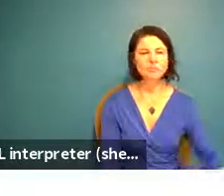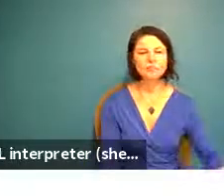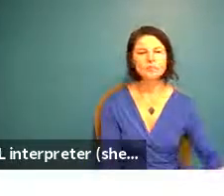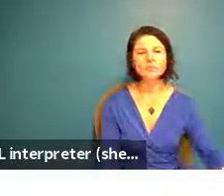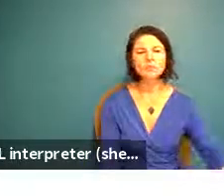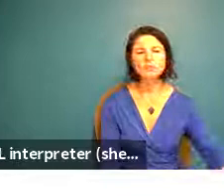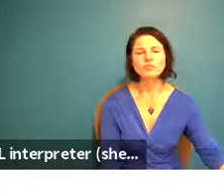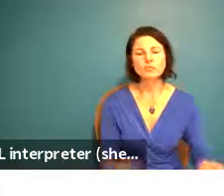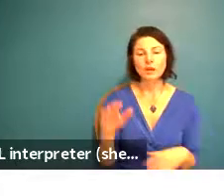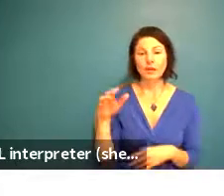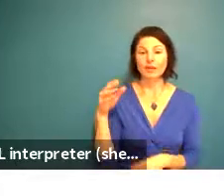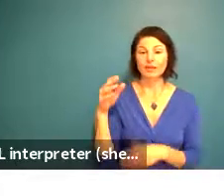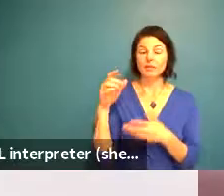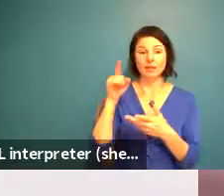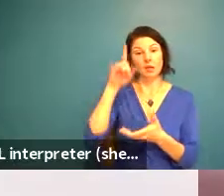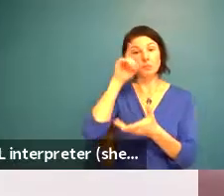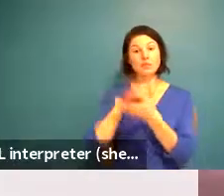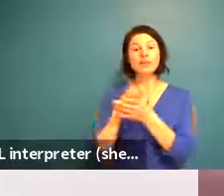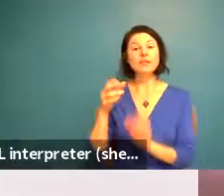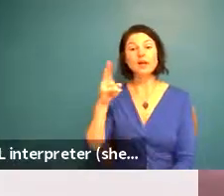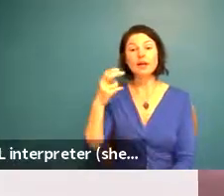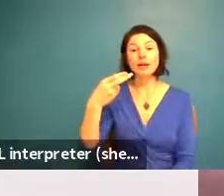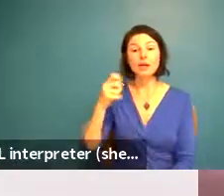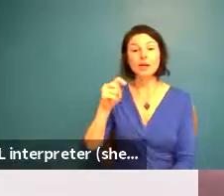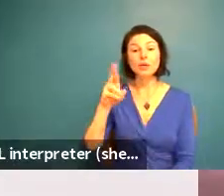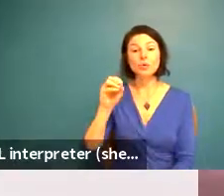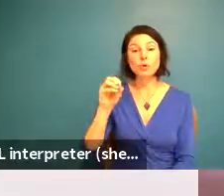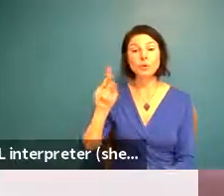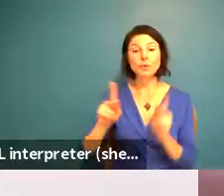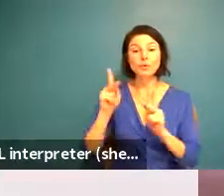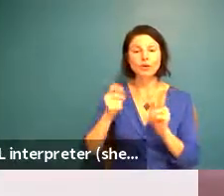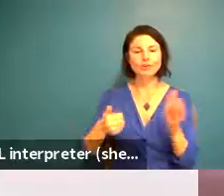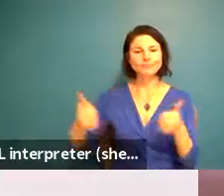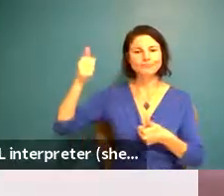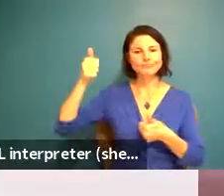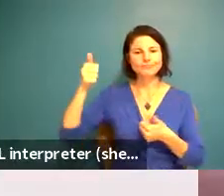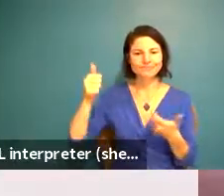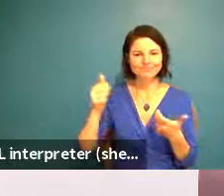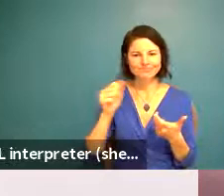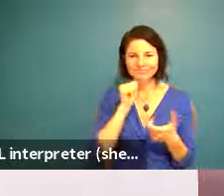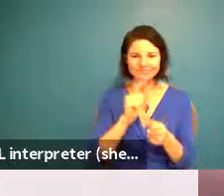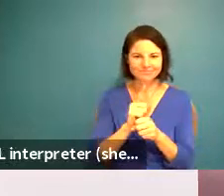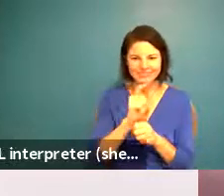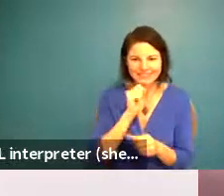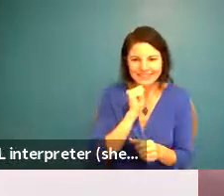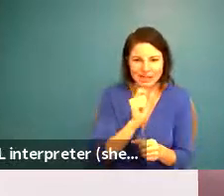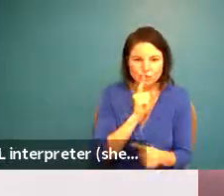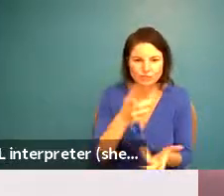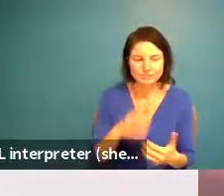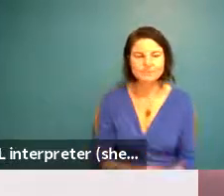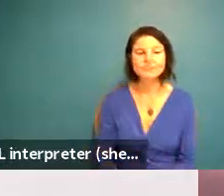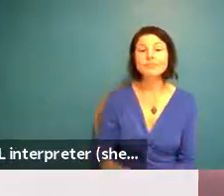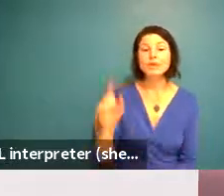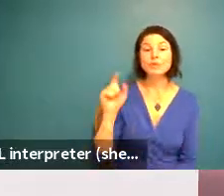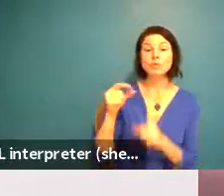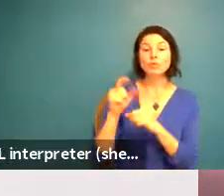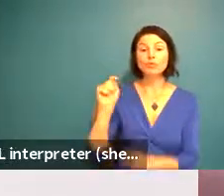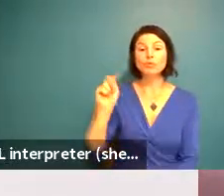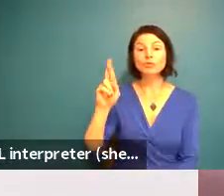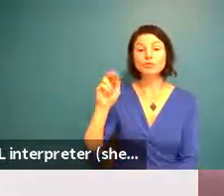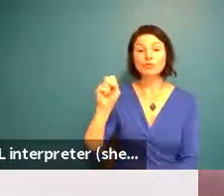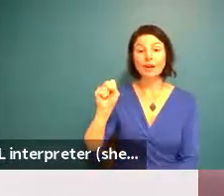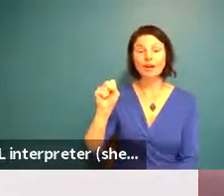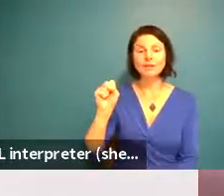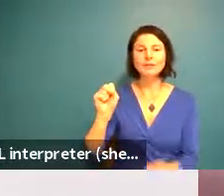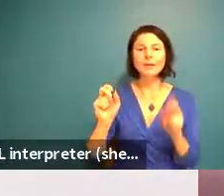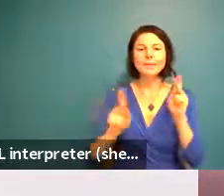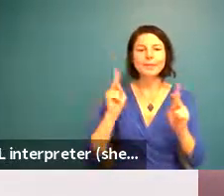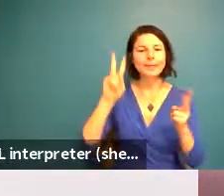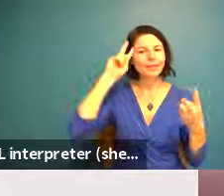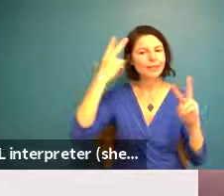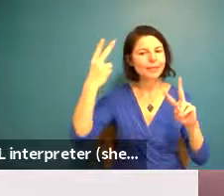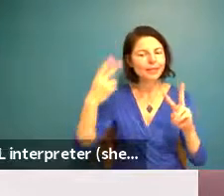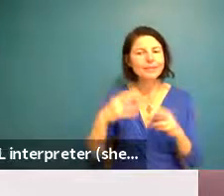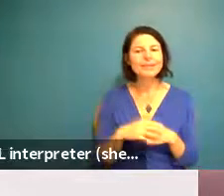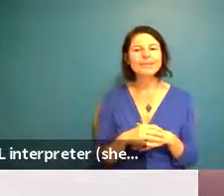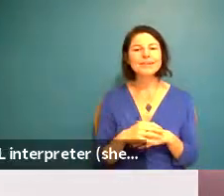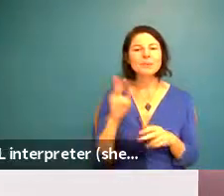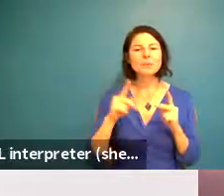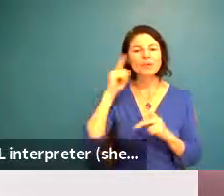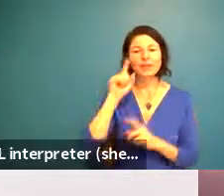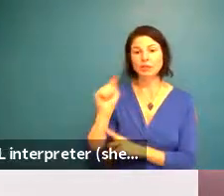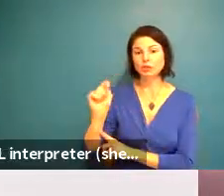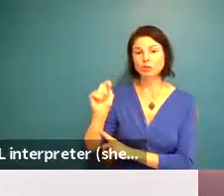which it is not. Trans is a word that some people incorrectly believe, is just a short term for transgender. It's actually an